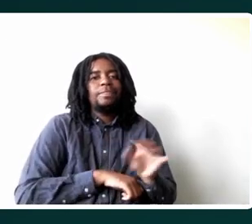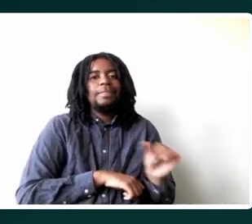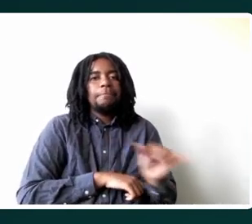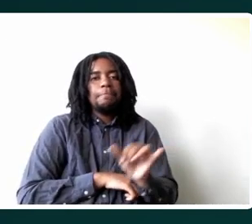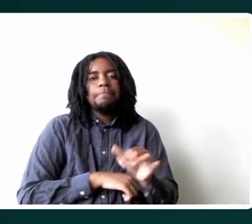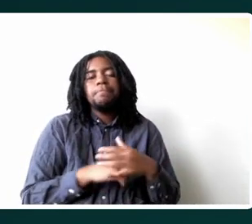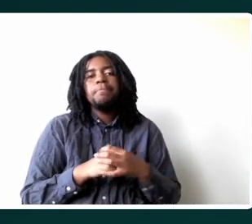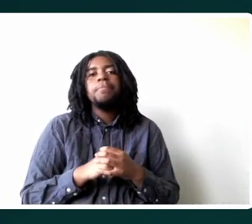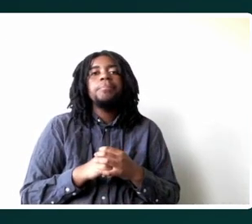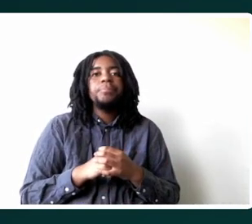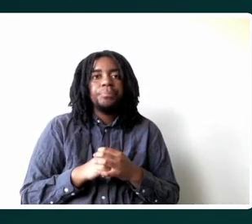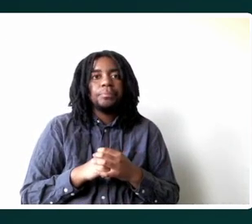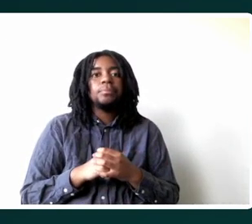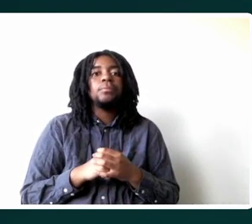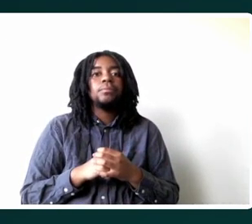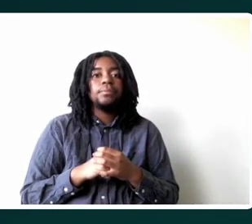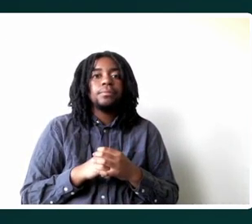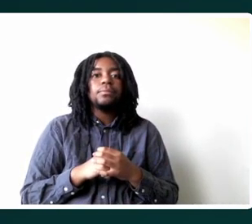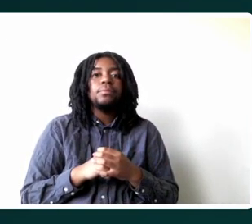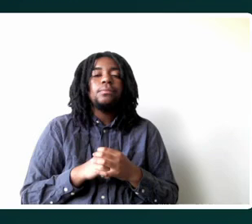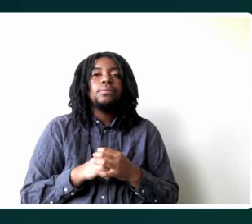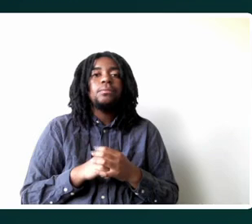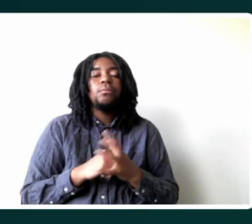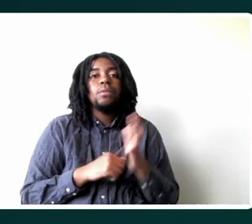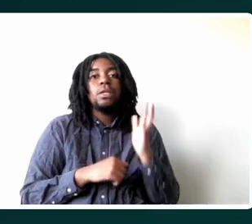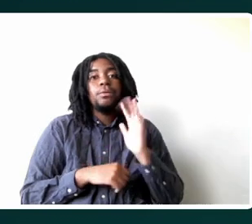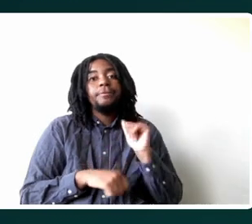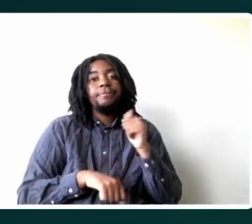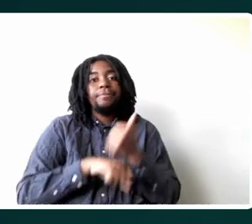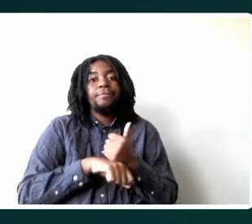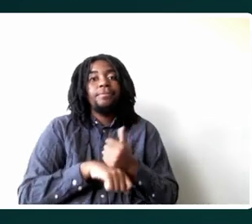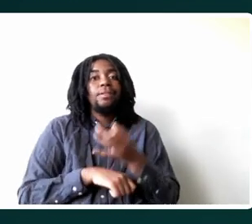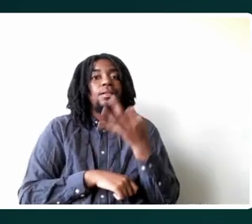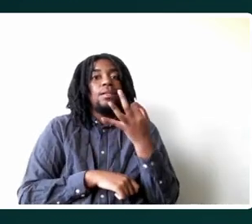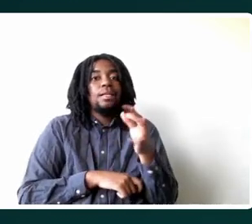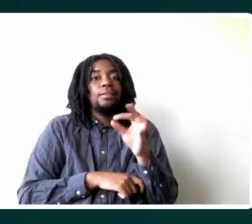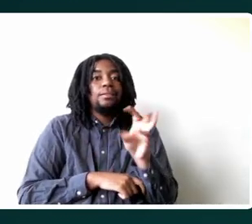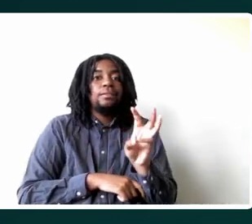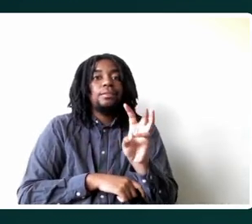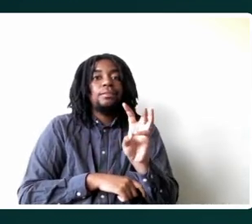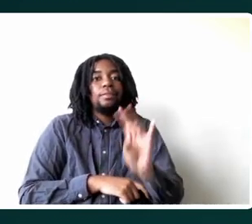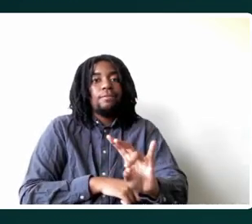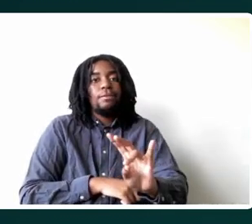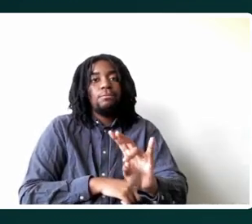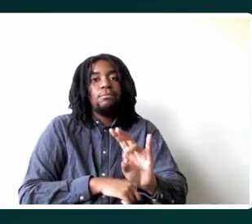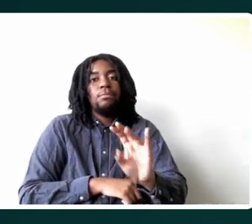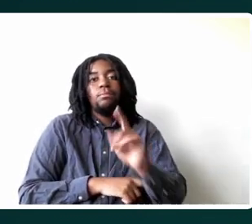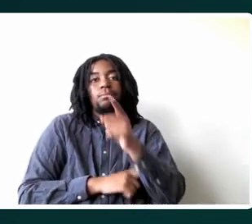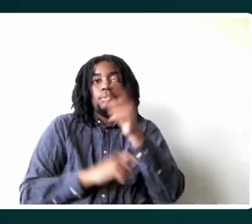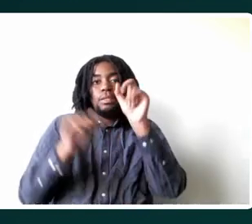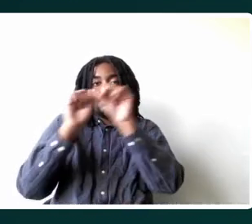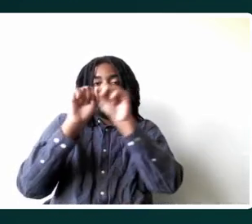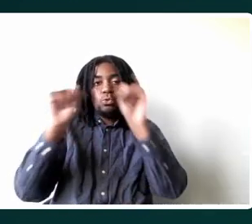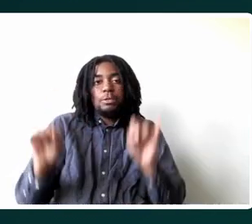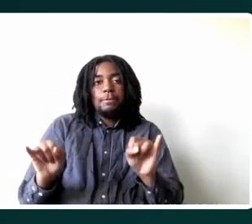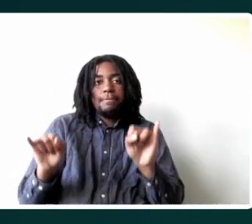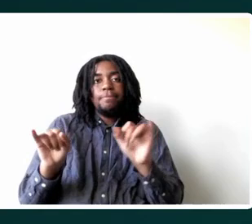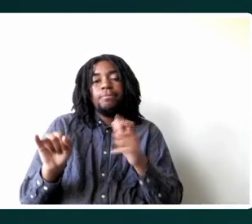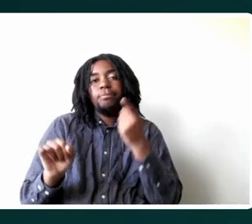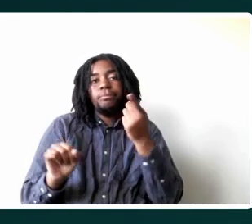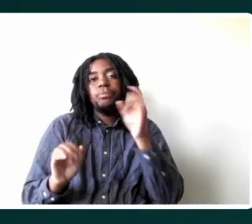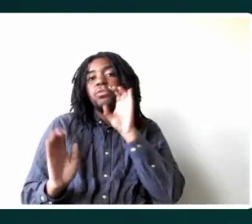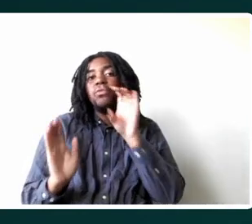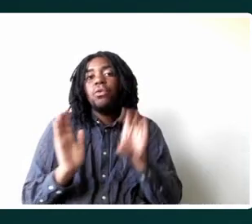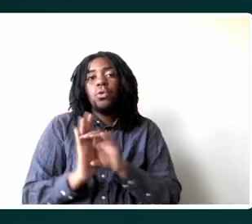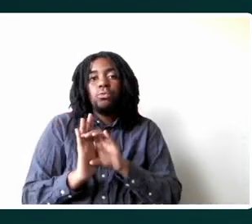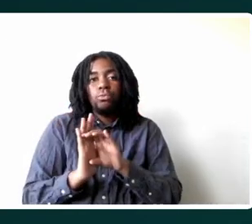We were established in 1967 by the Smithsonian. This is actually a photo of our first site -- our